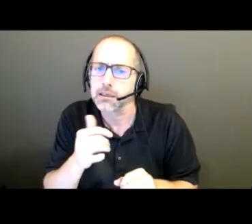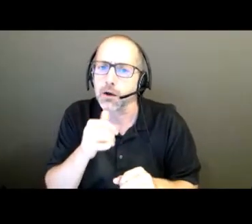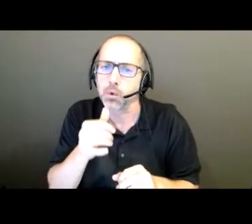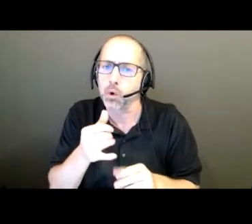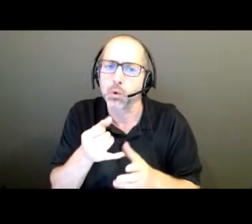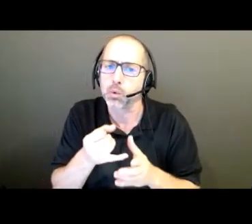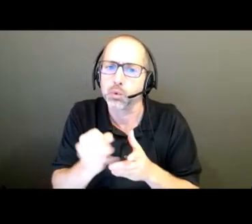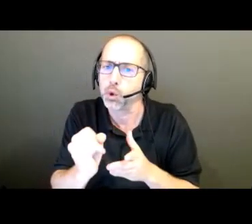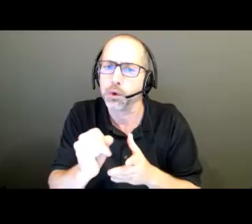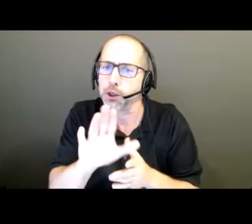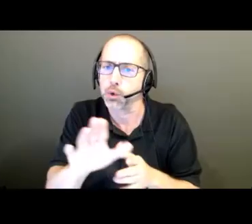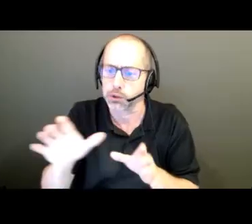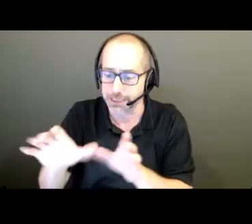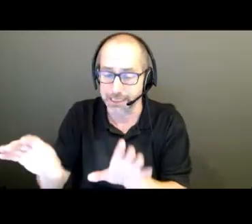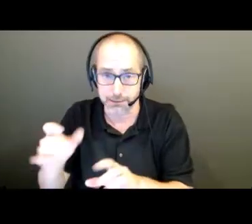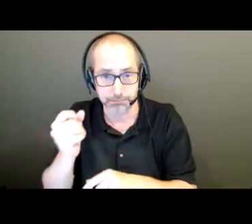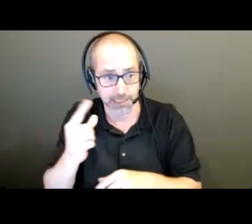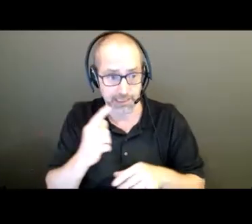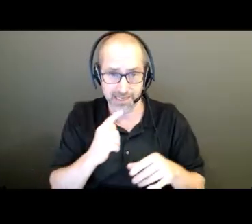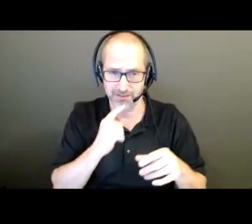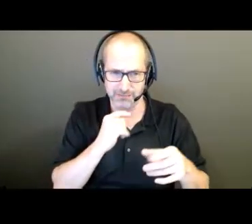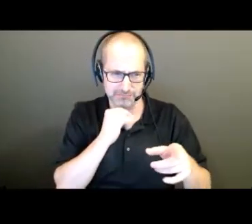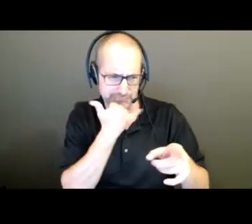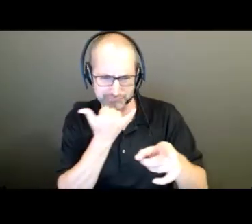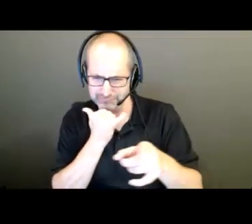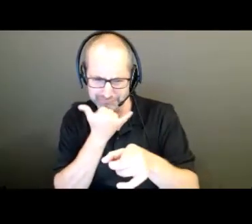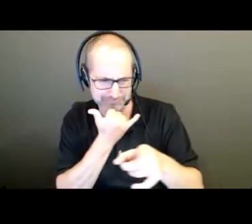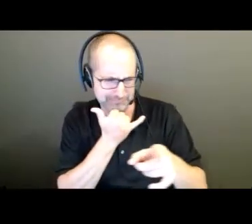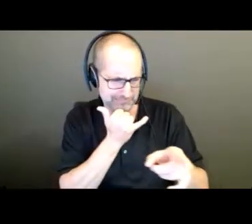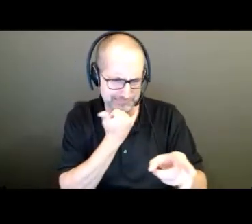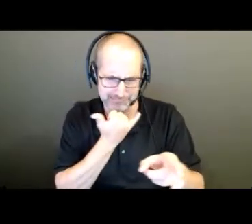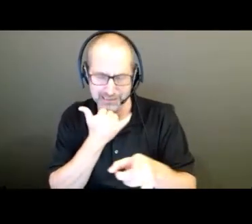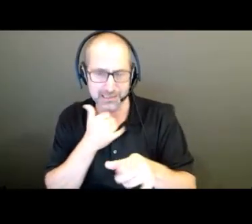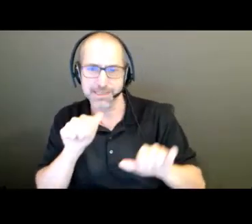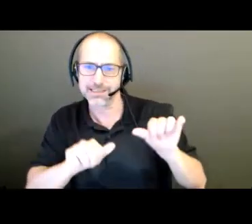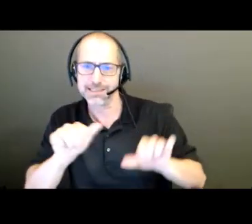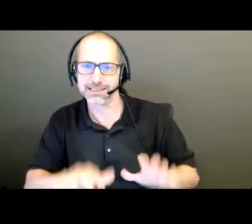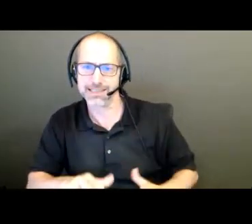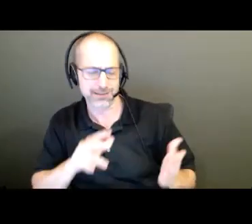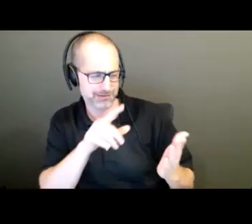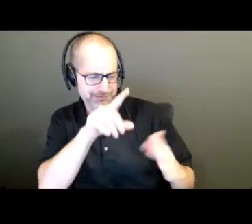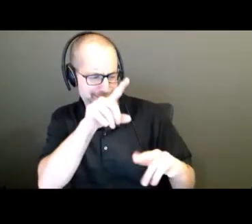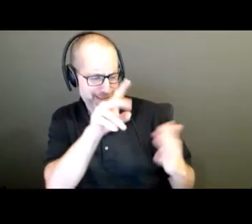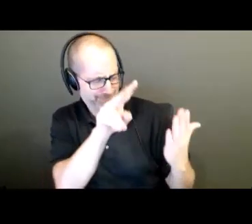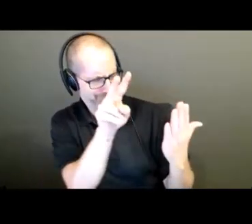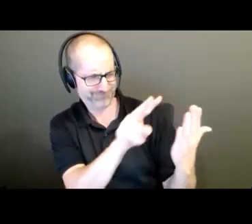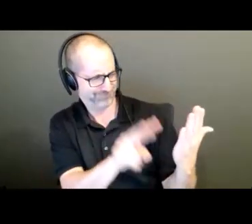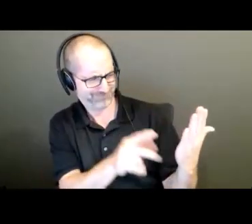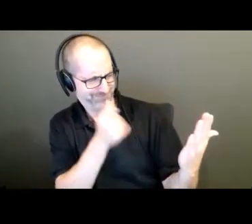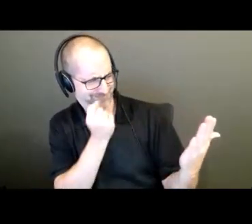may impact the assessor's ability to understand or experience the proposed project.